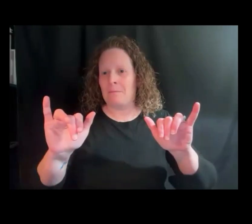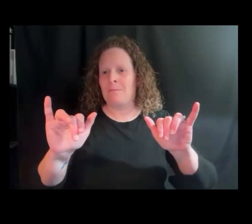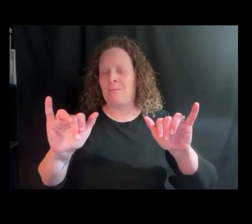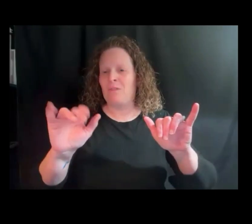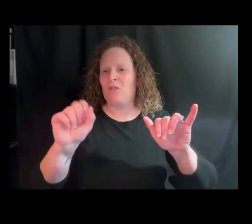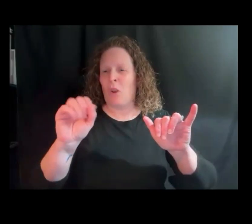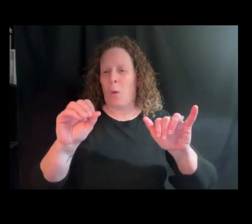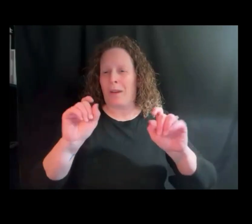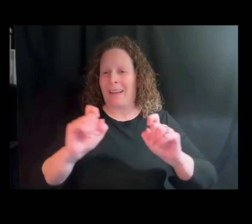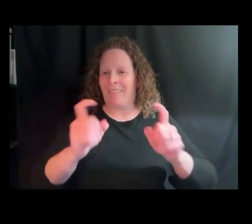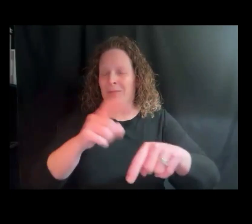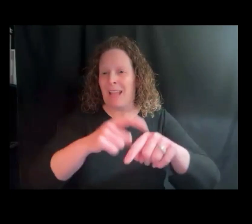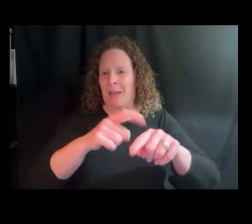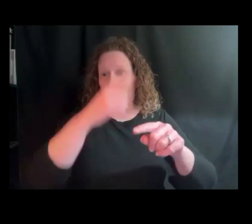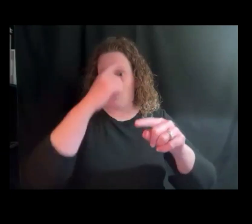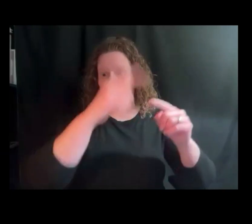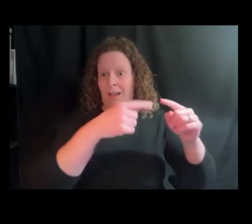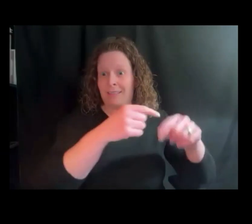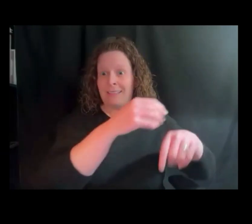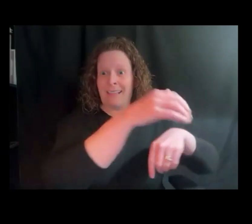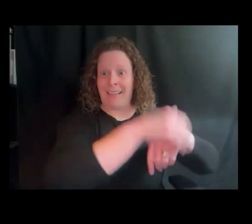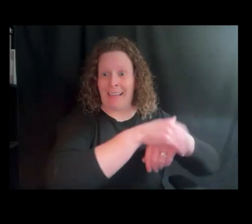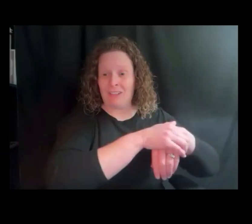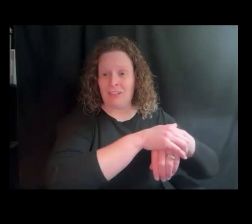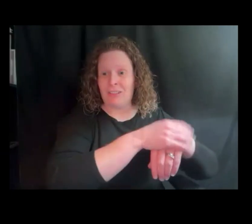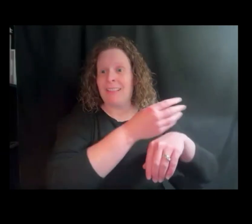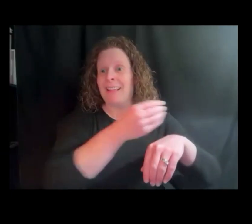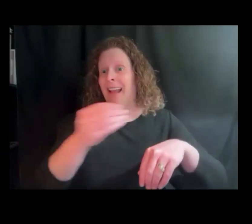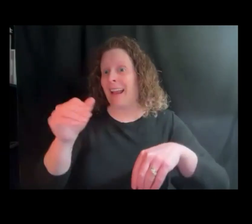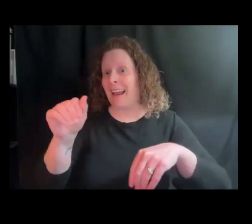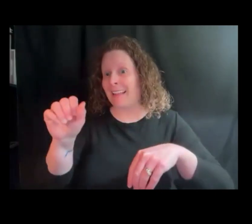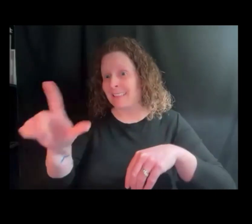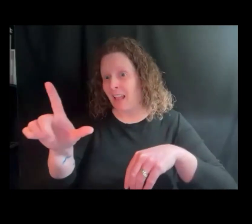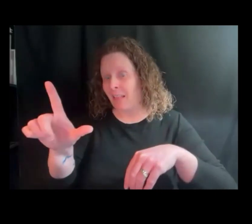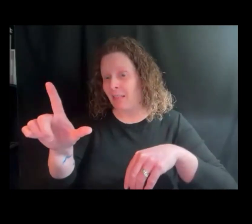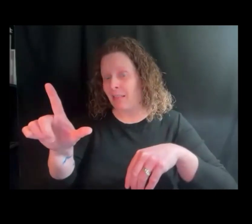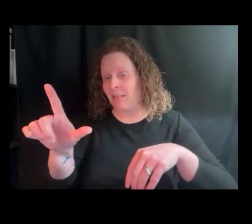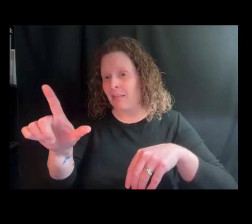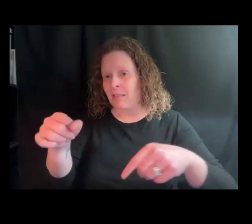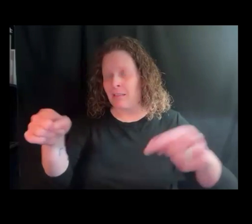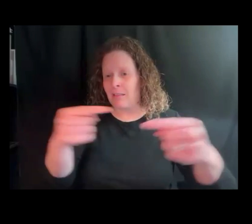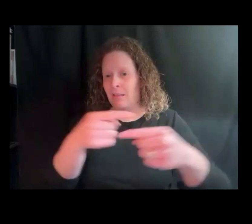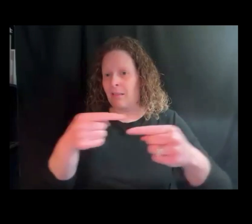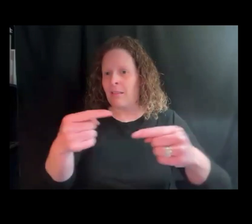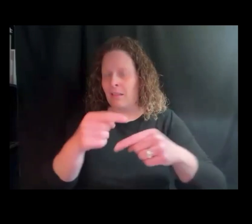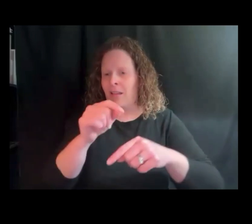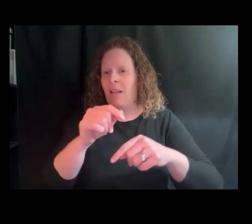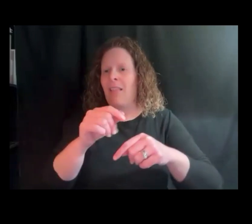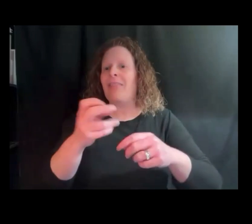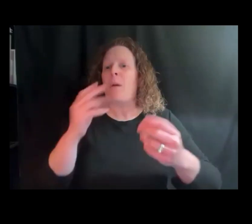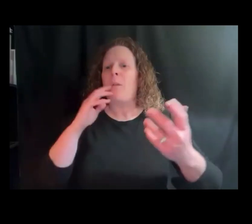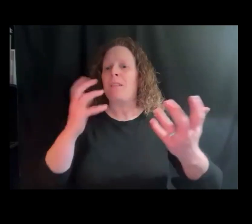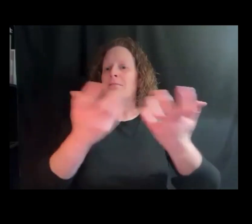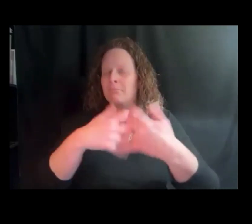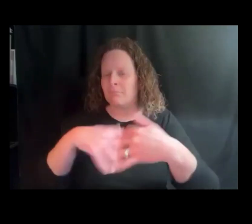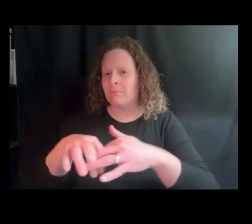to process two languages at the same time right? We have this print English language we have this signed ASL language